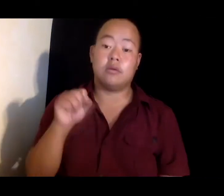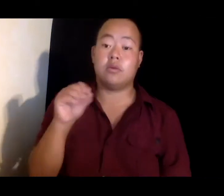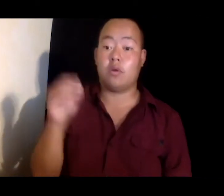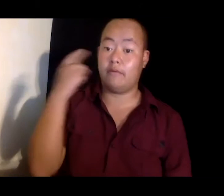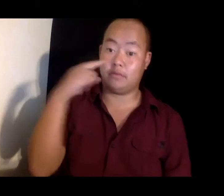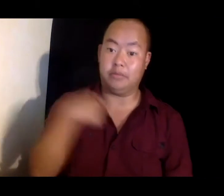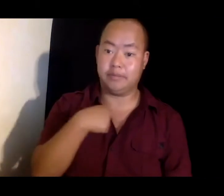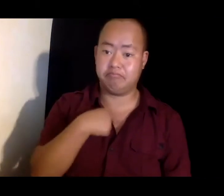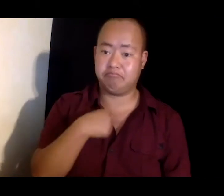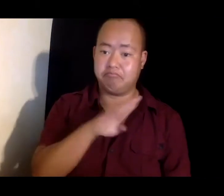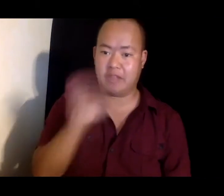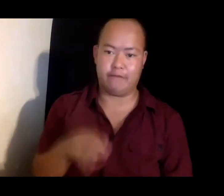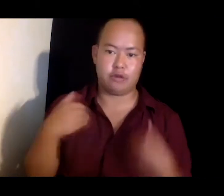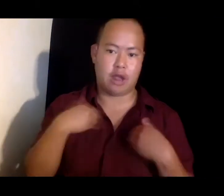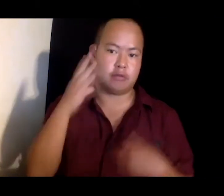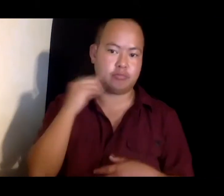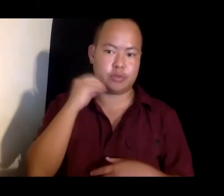(sign language)